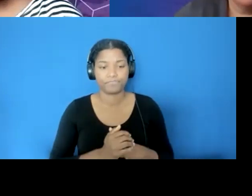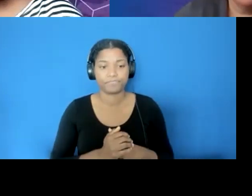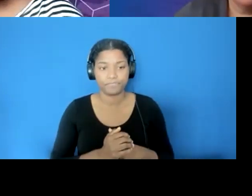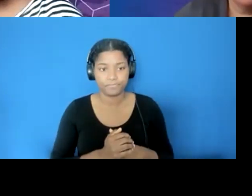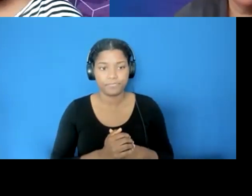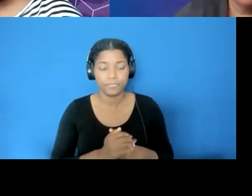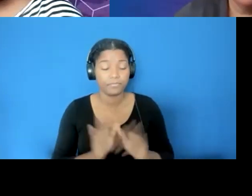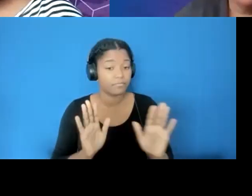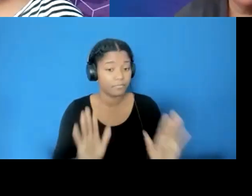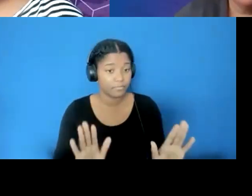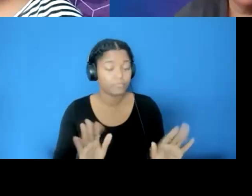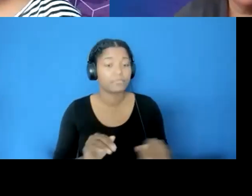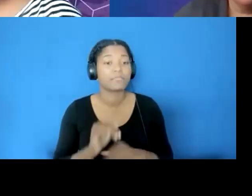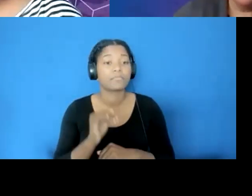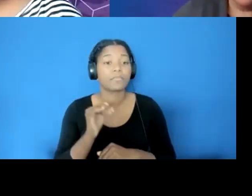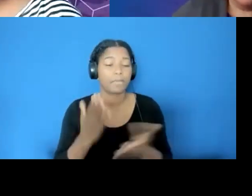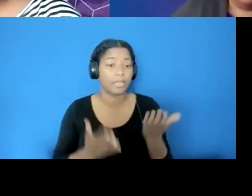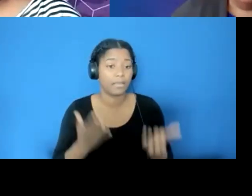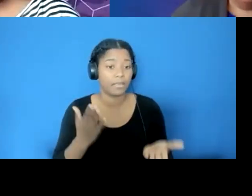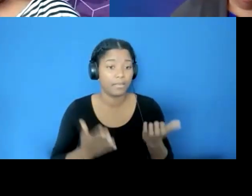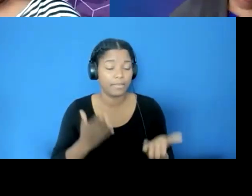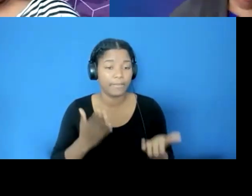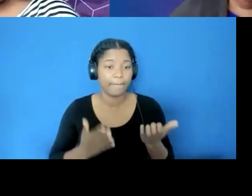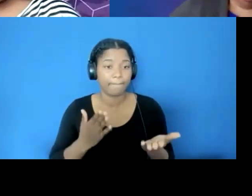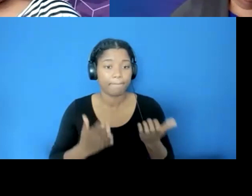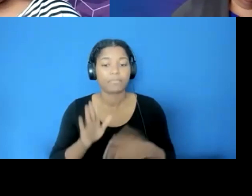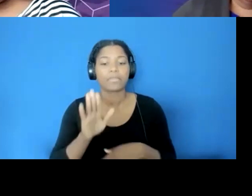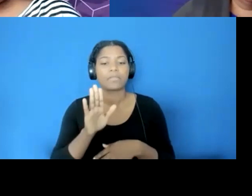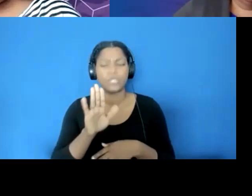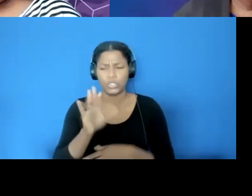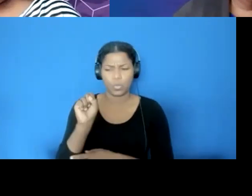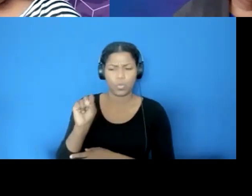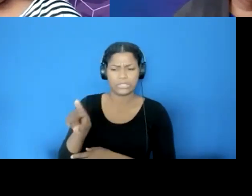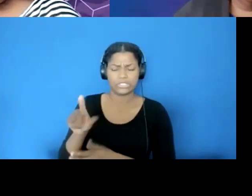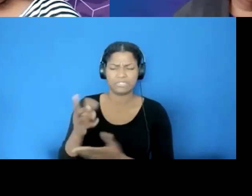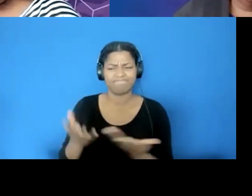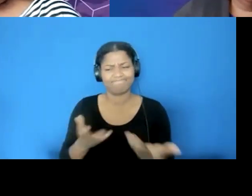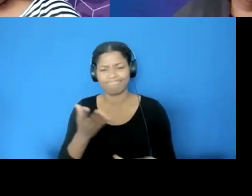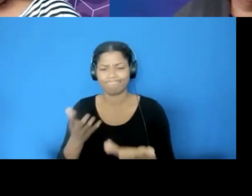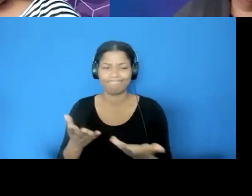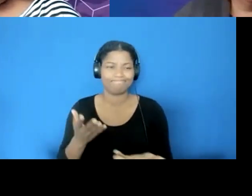However, it may be that your question is going to be something that should be addressed